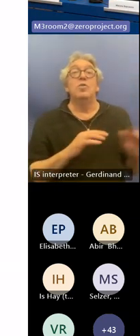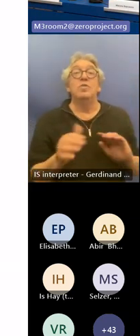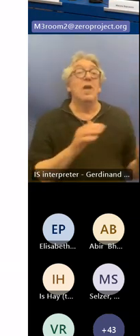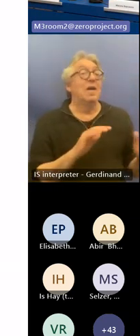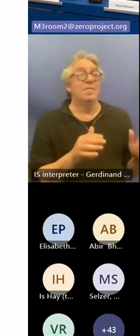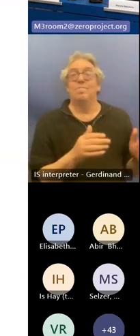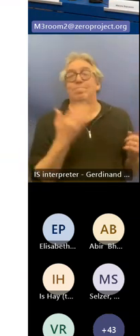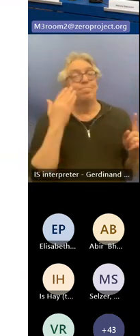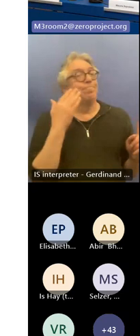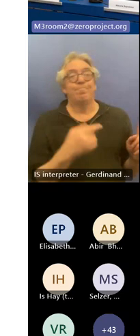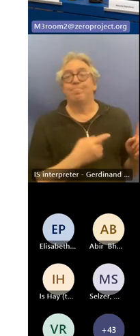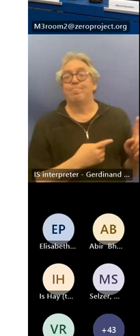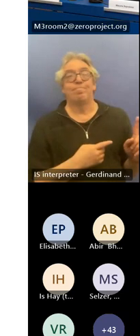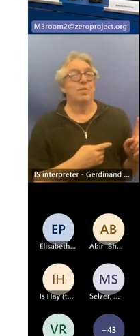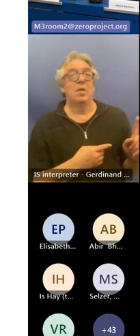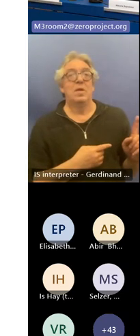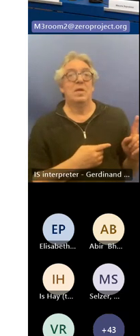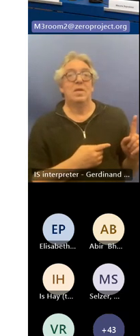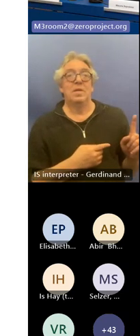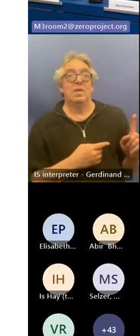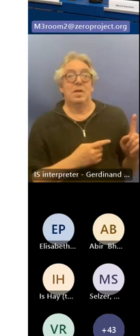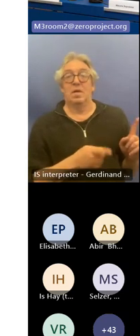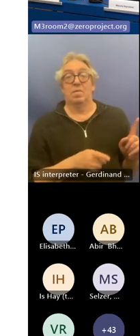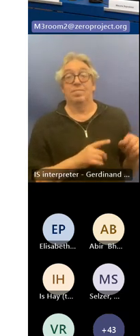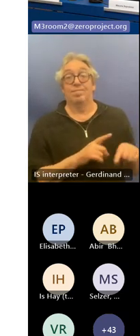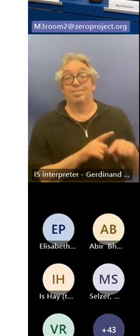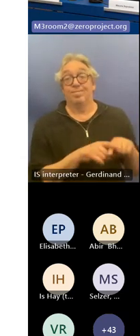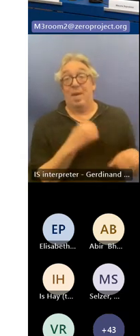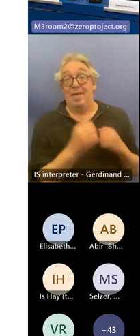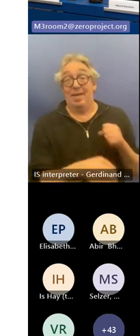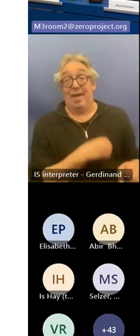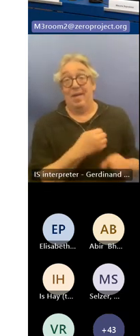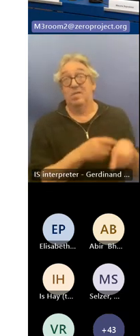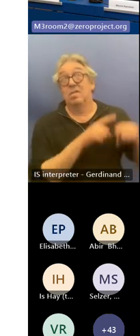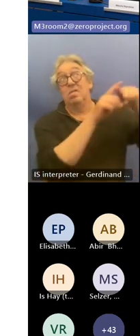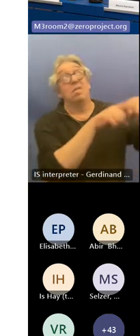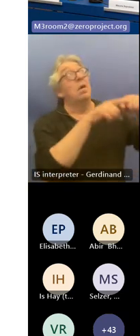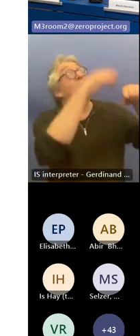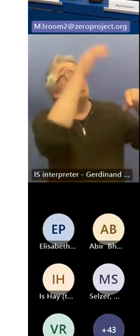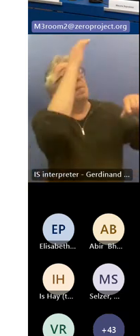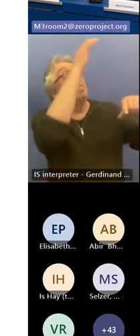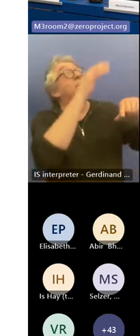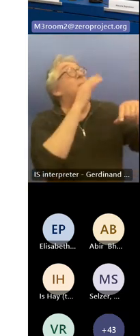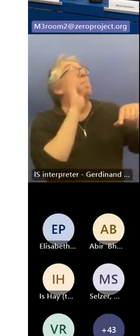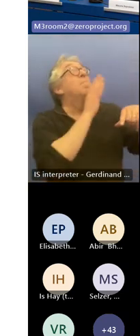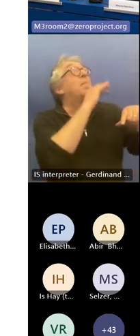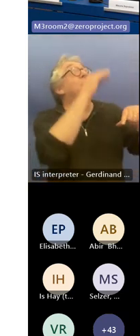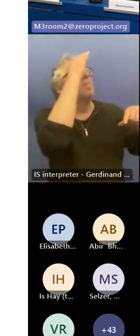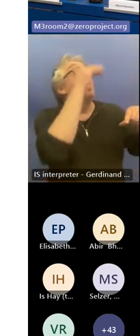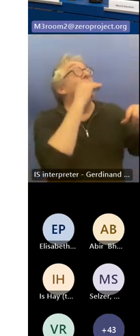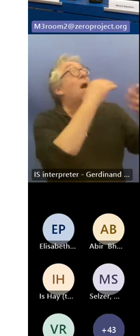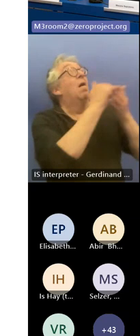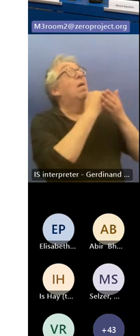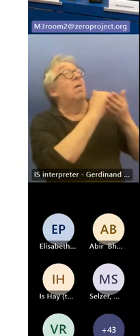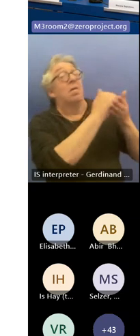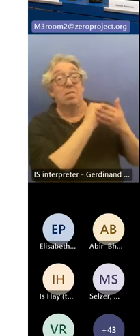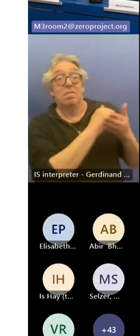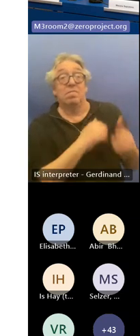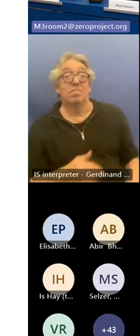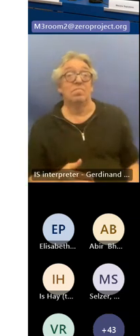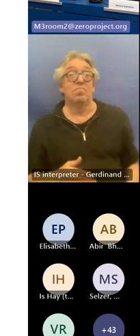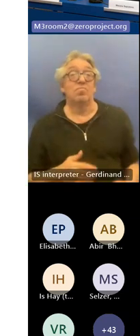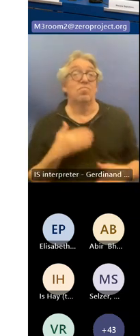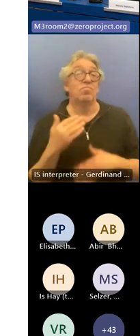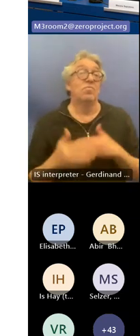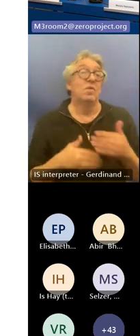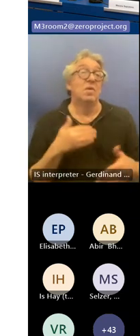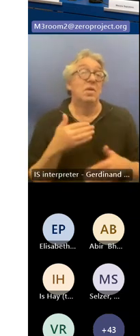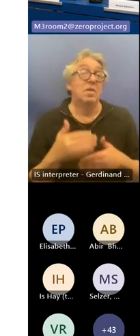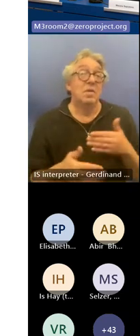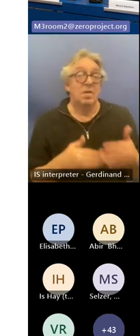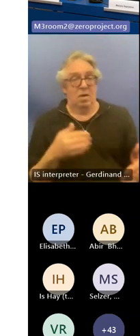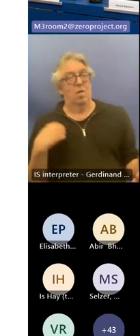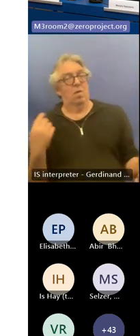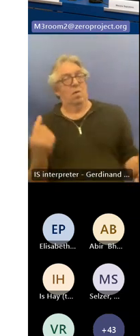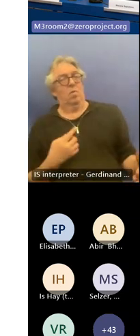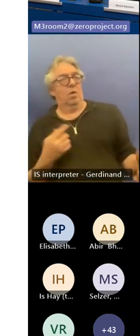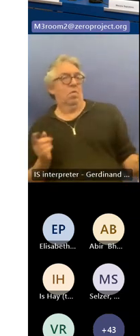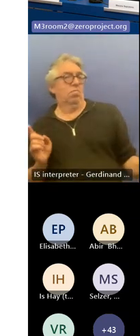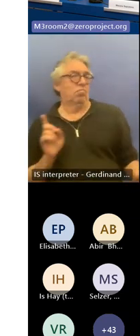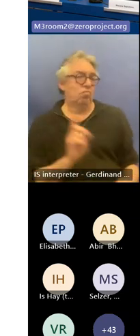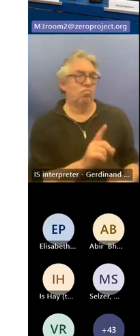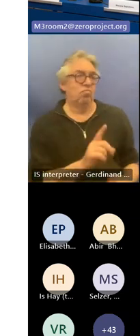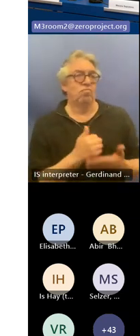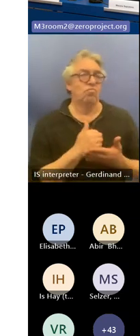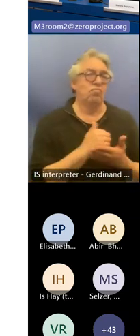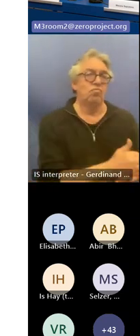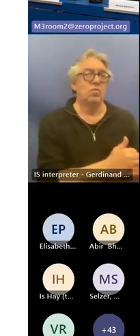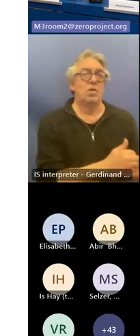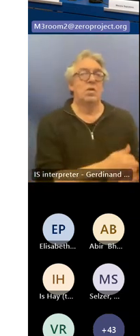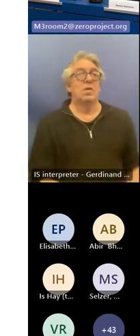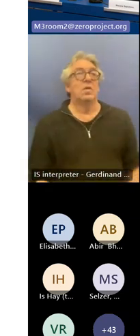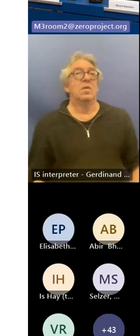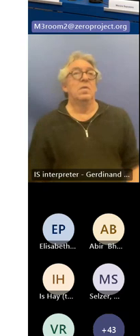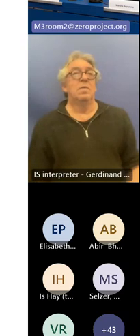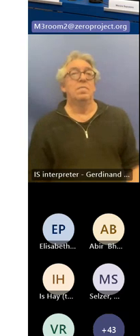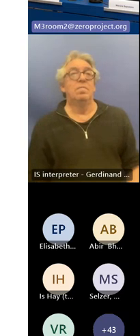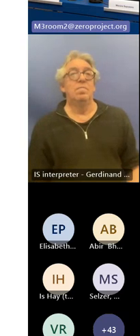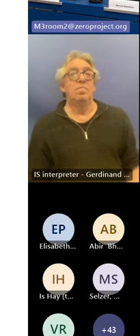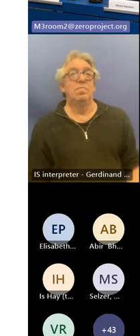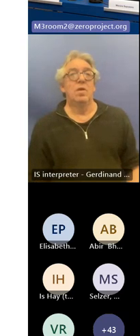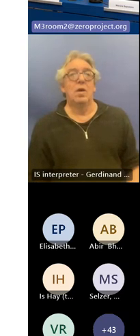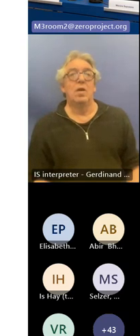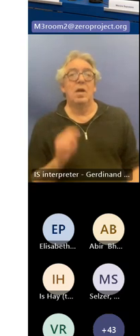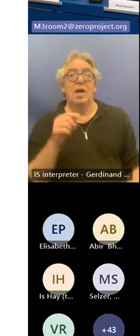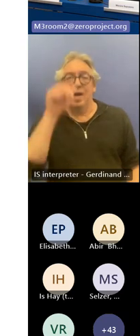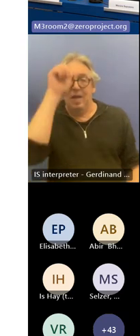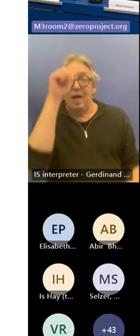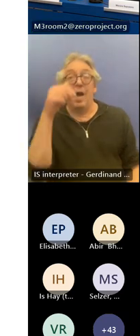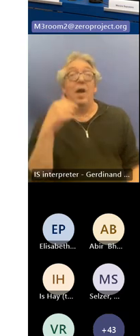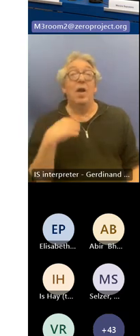depending on her mother for 27 years. This was a situation before enable India's intervention.